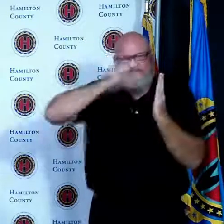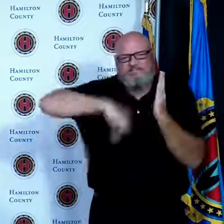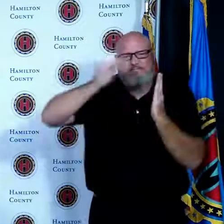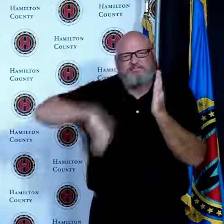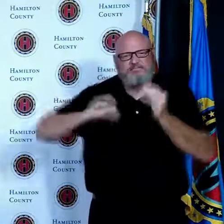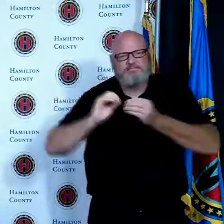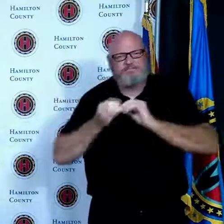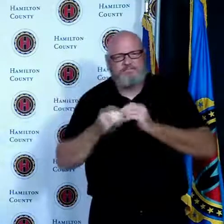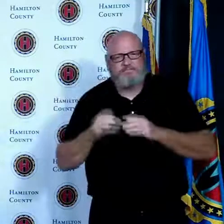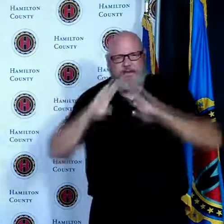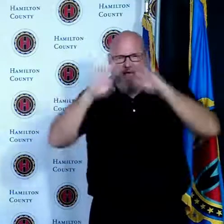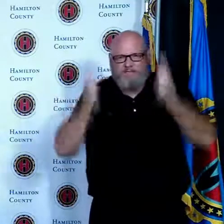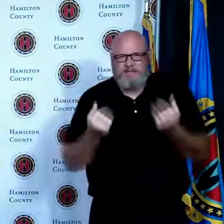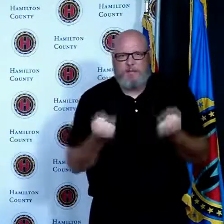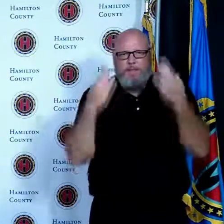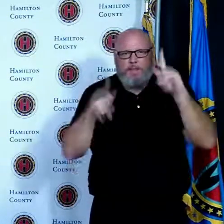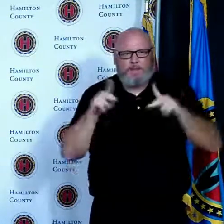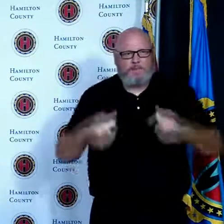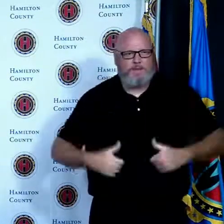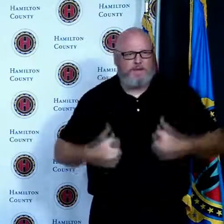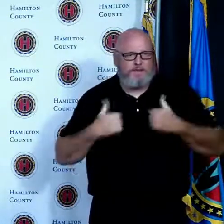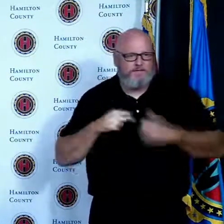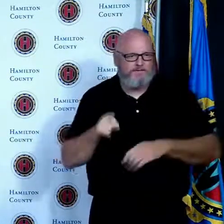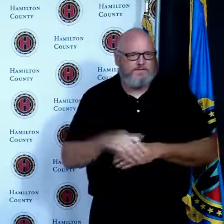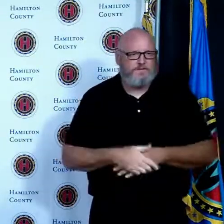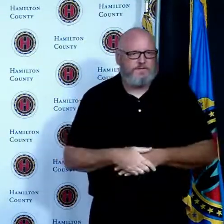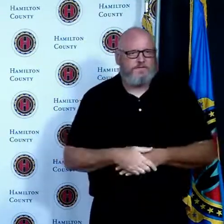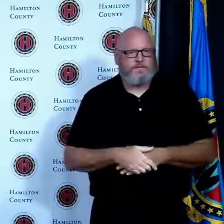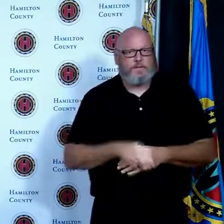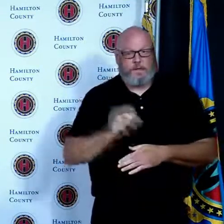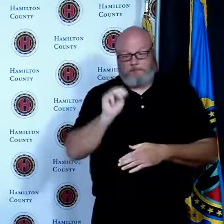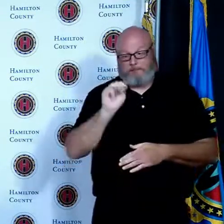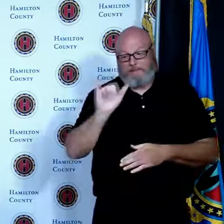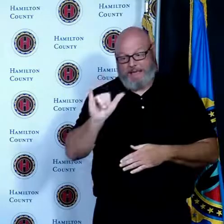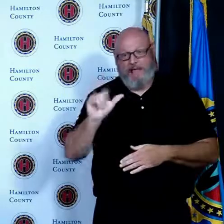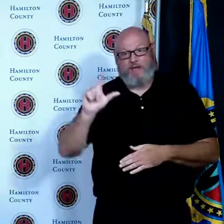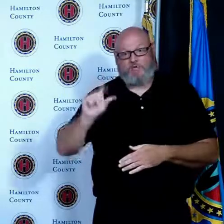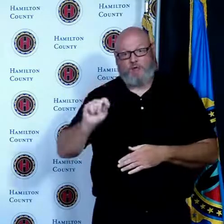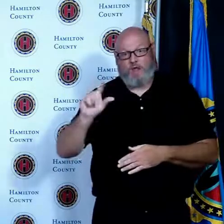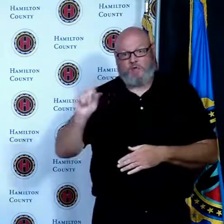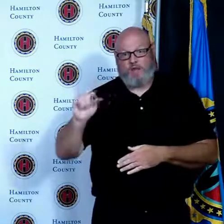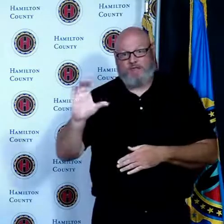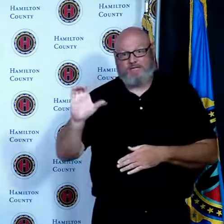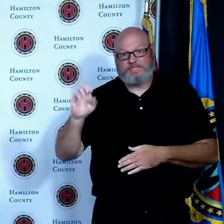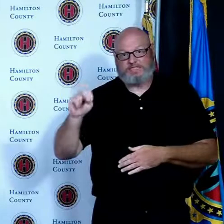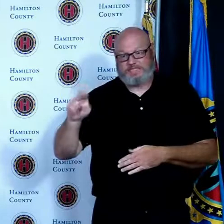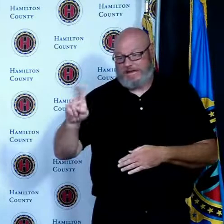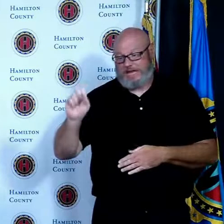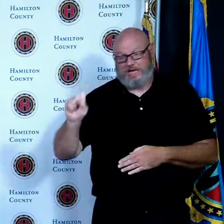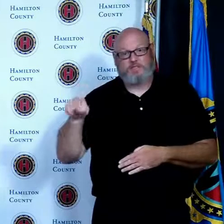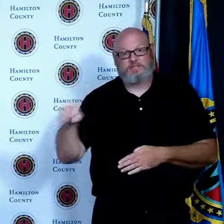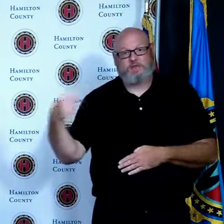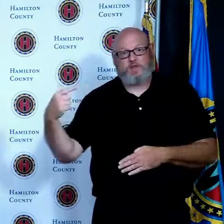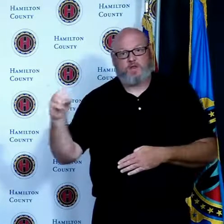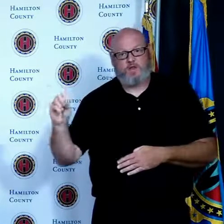go to the information related to testing which is a new initiative that's being rolled out through the CARES Act dollars